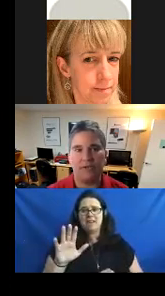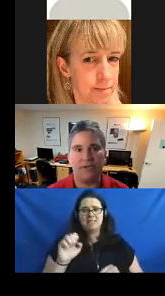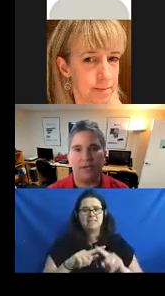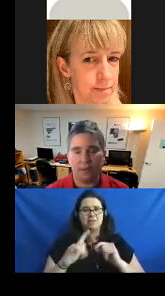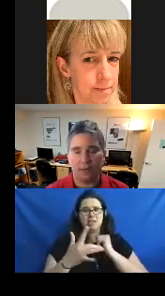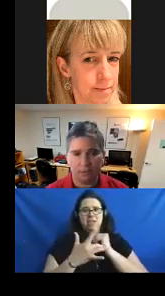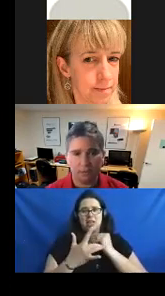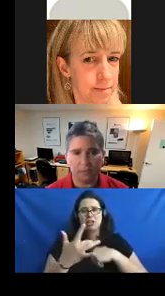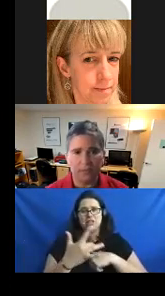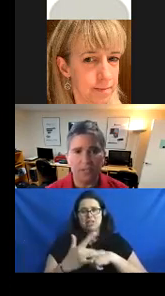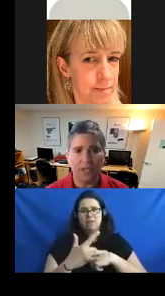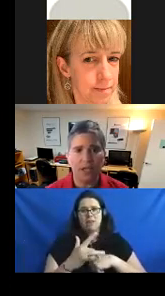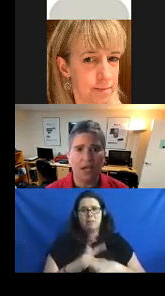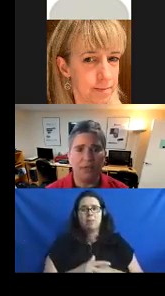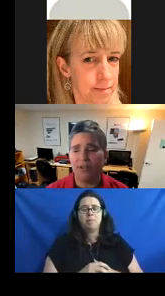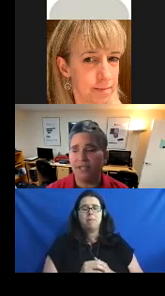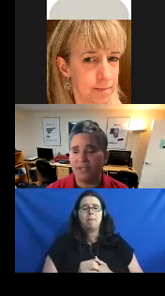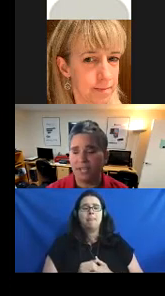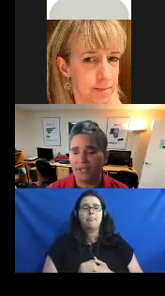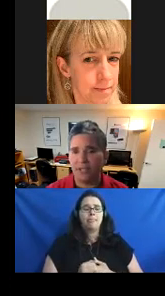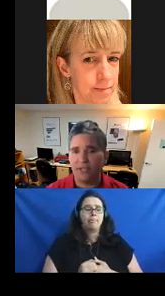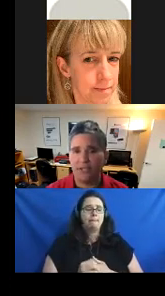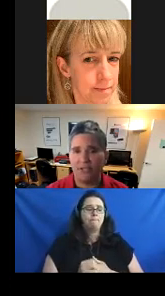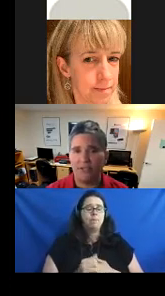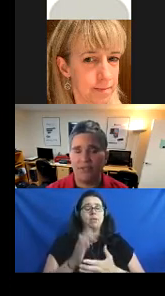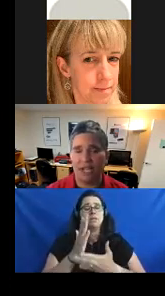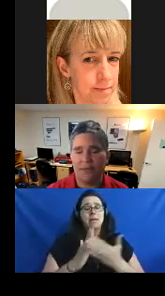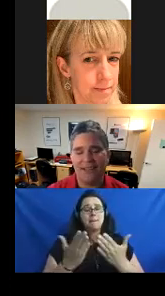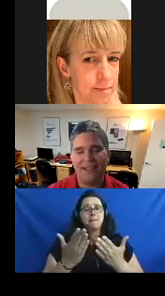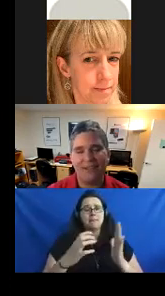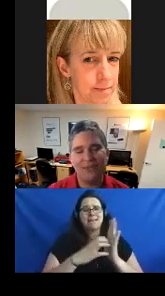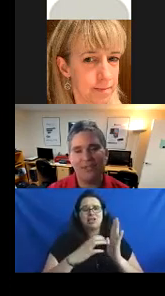ARE AVAILABLE. THERE ARE SOME SECTIONS, JUST FOR TIME, I INCLUDED SOME